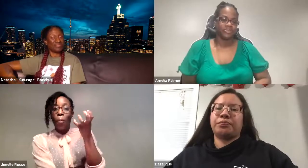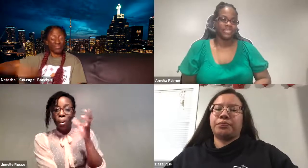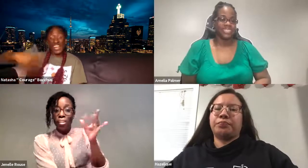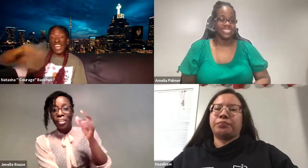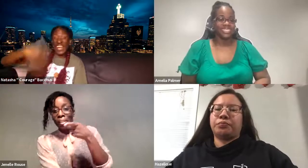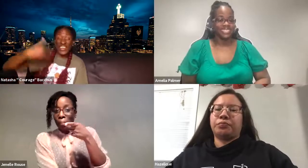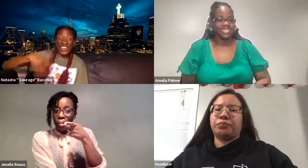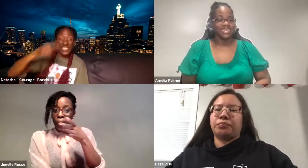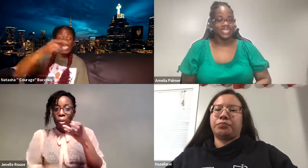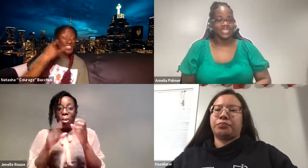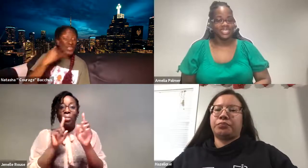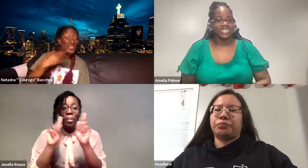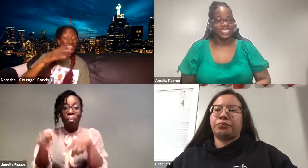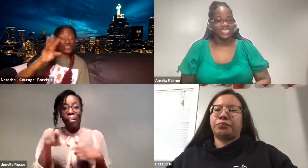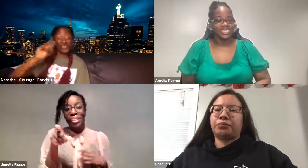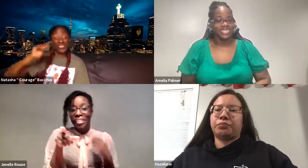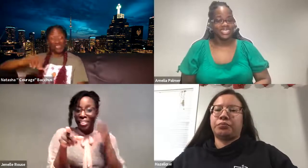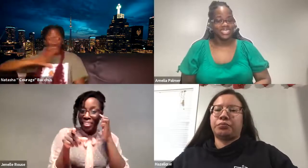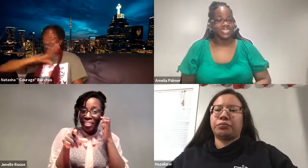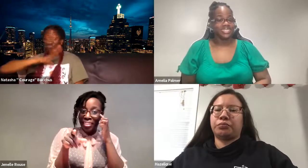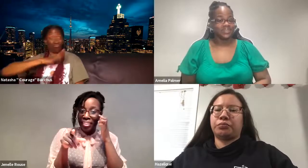it's really impacted me - yes jenelle